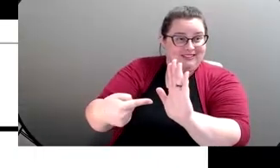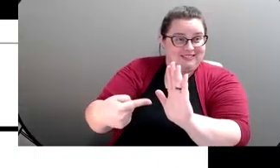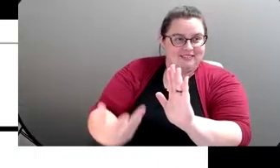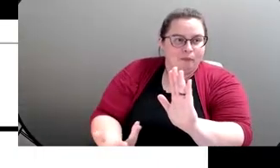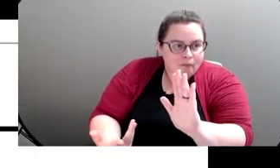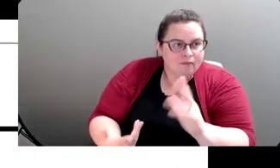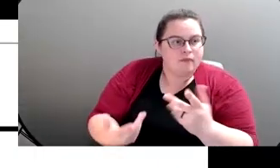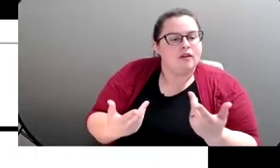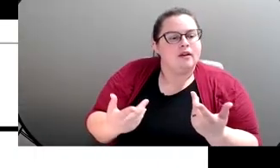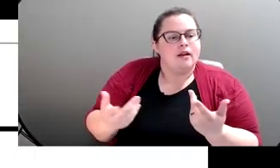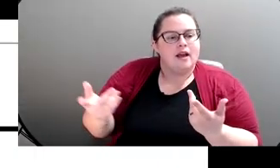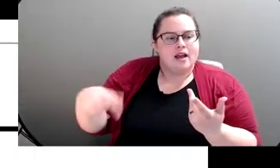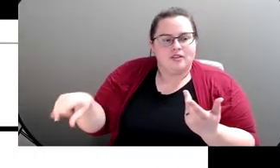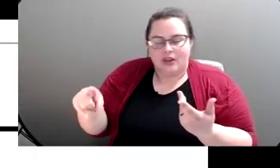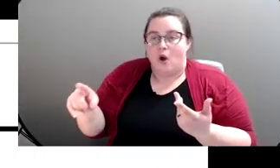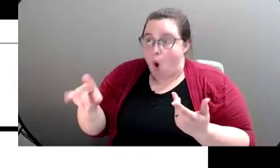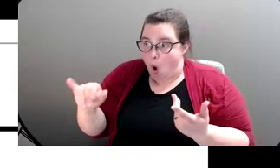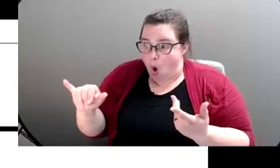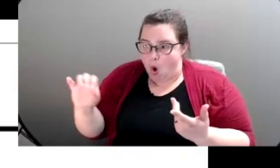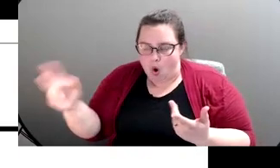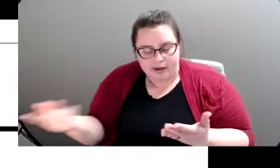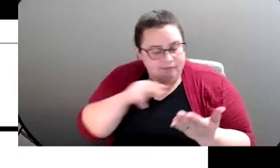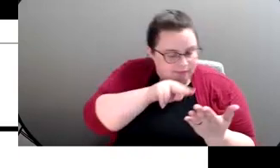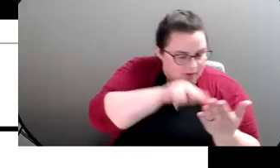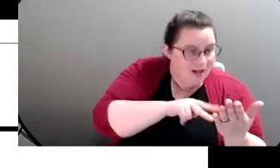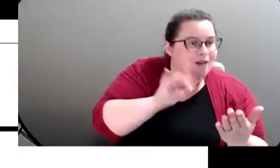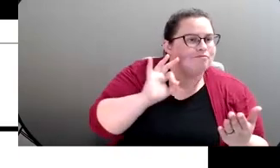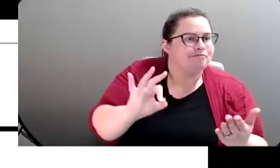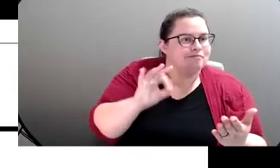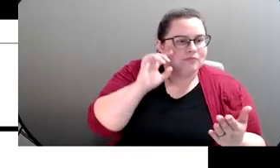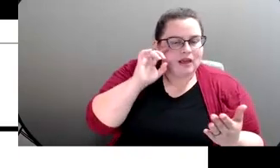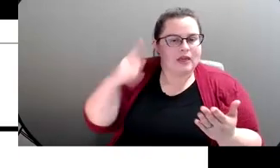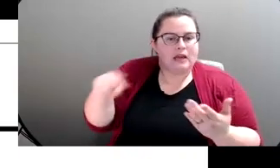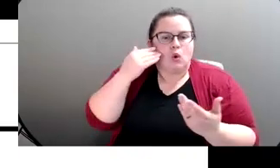Then they know where to look, right? They know what you're doing, and they know where to look.